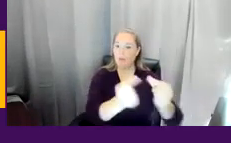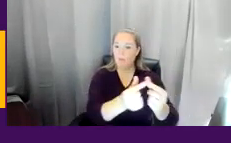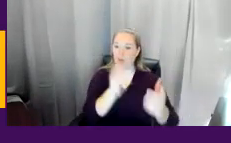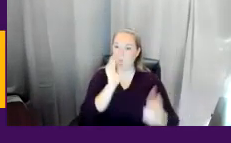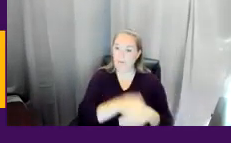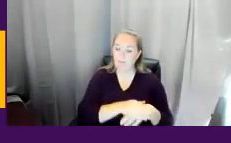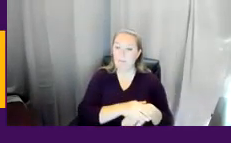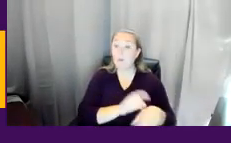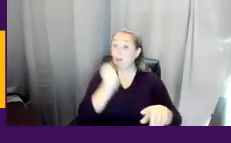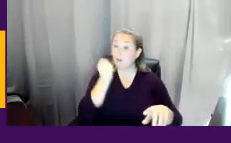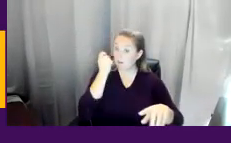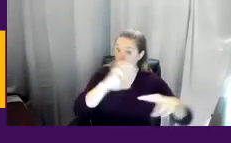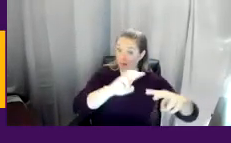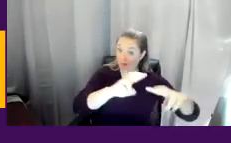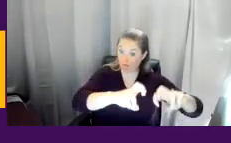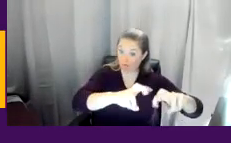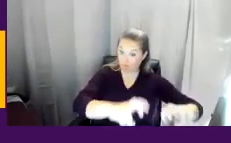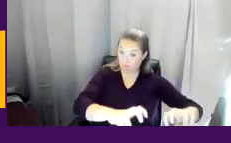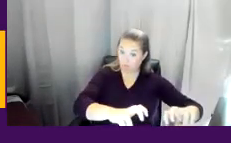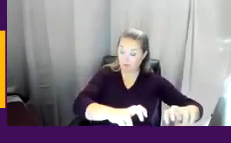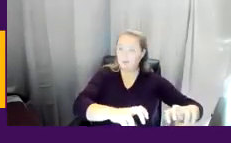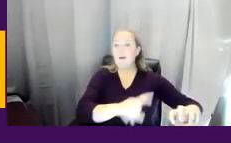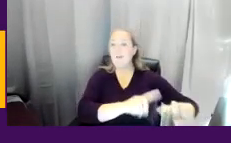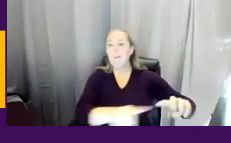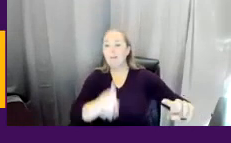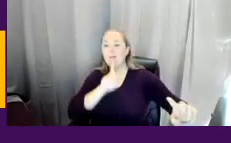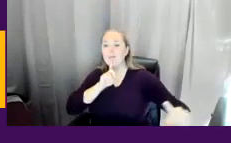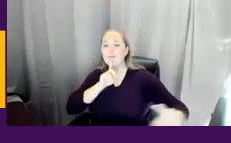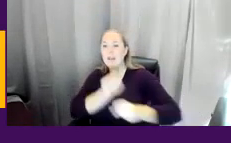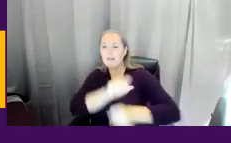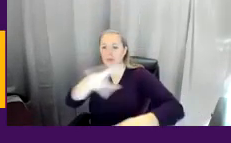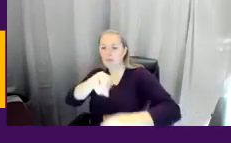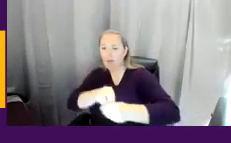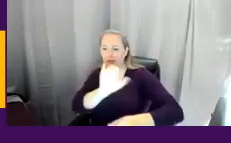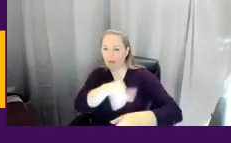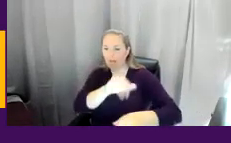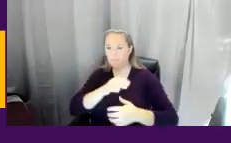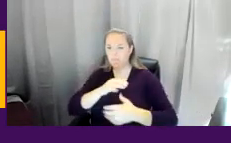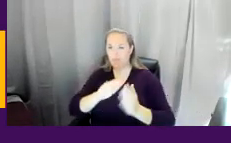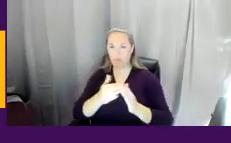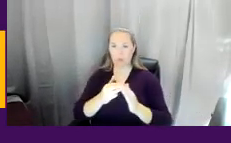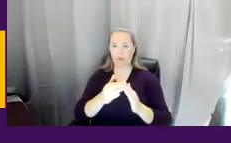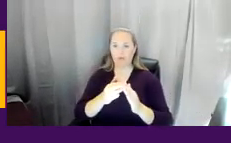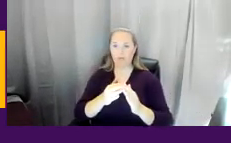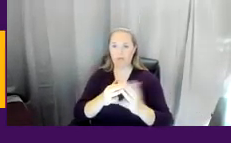TO CONDUCT ASSESSMENTS , COMMUNITY ASSESSMENTS THAT ARE DONE IN PARTNERSHIP WITH